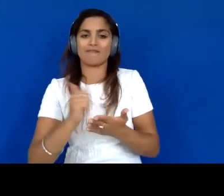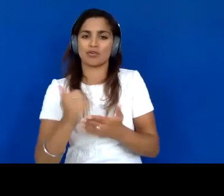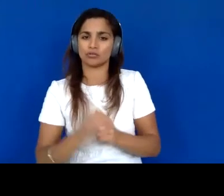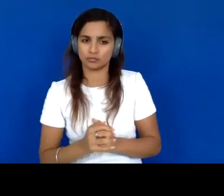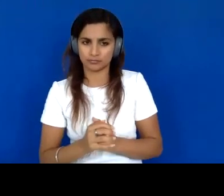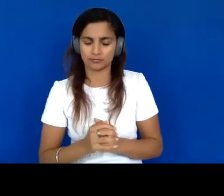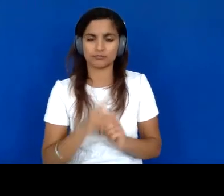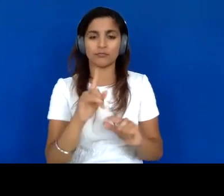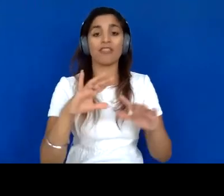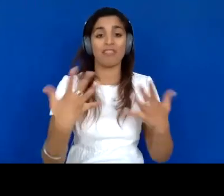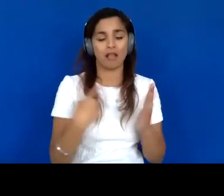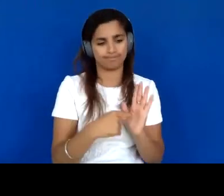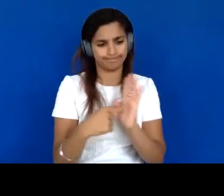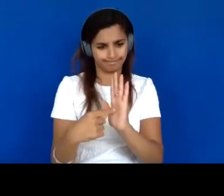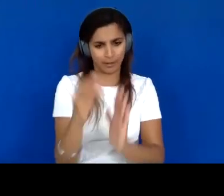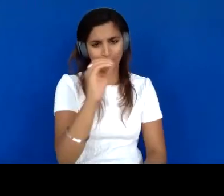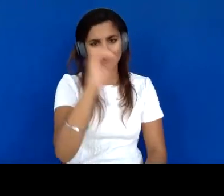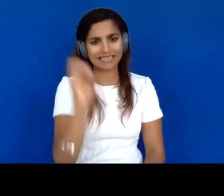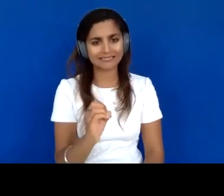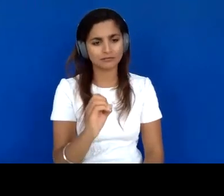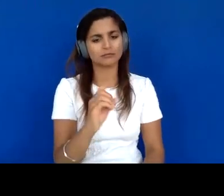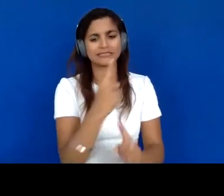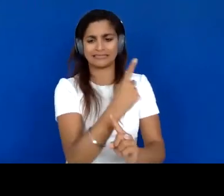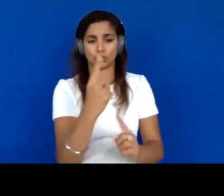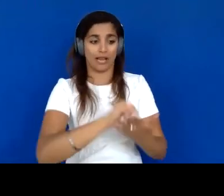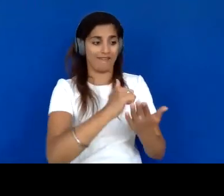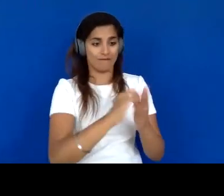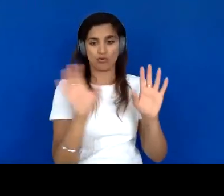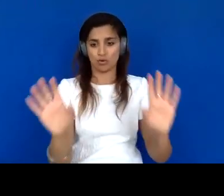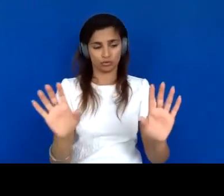percentage of their total valued across each advert which you can see